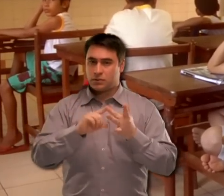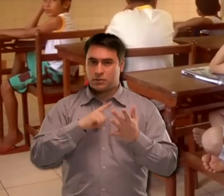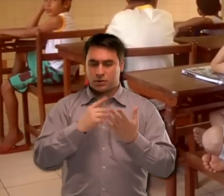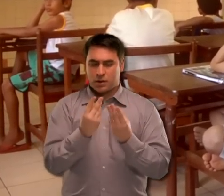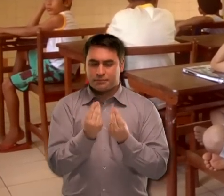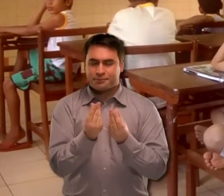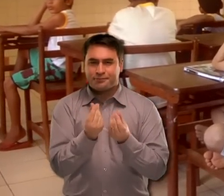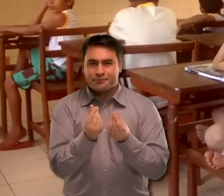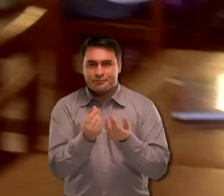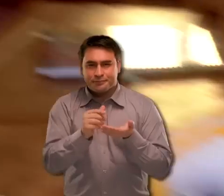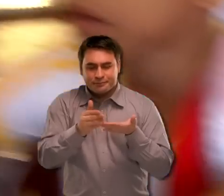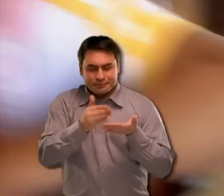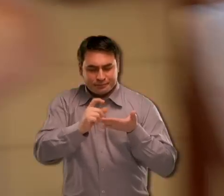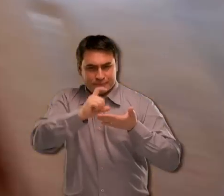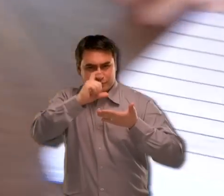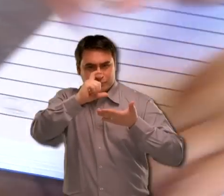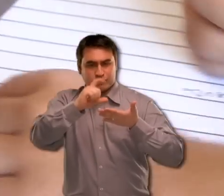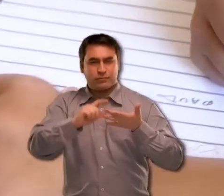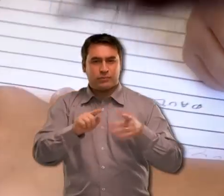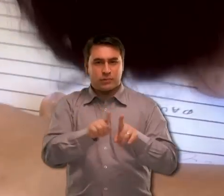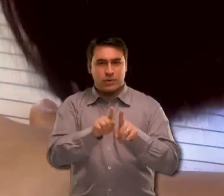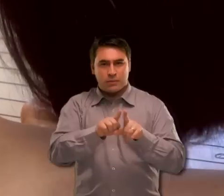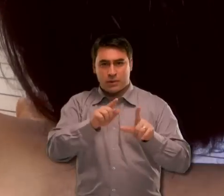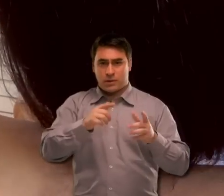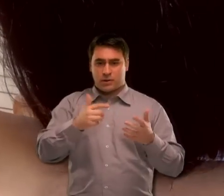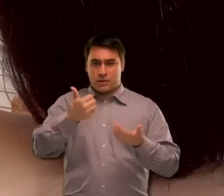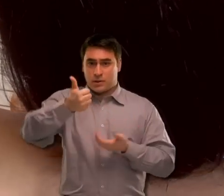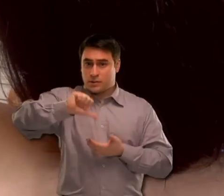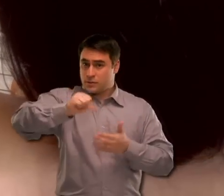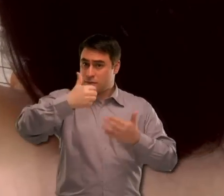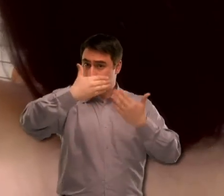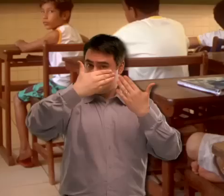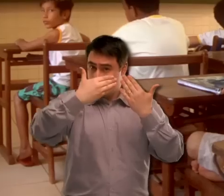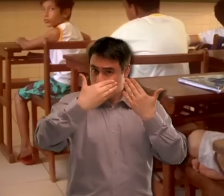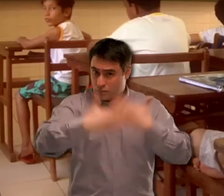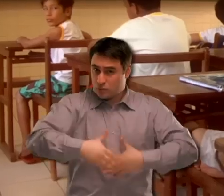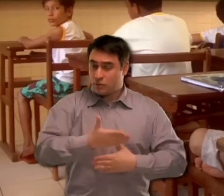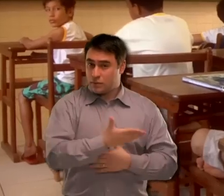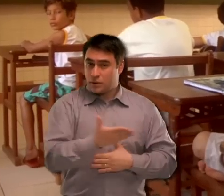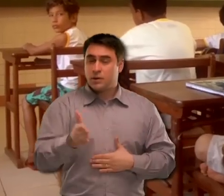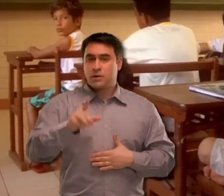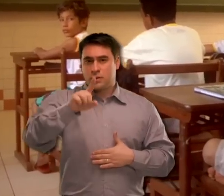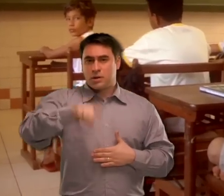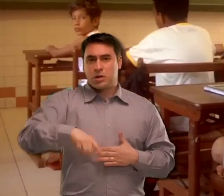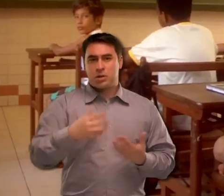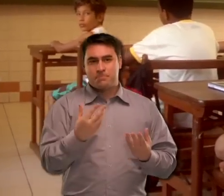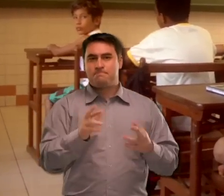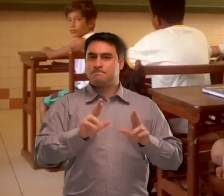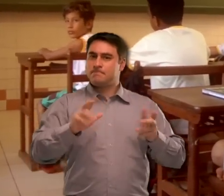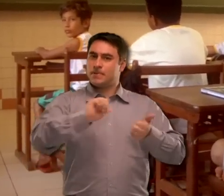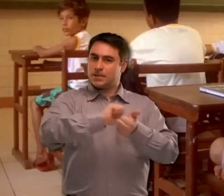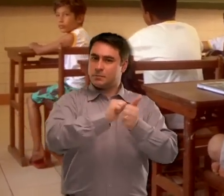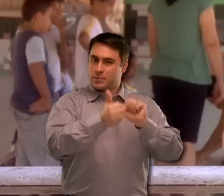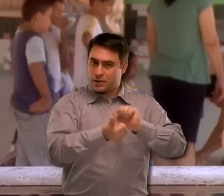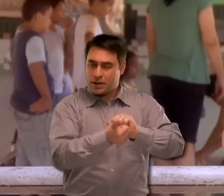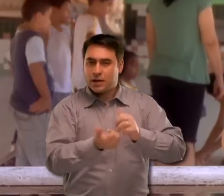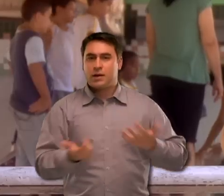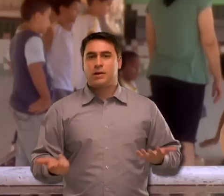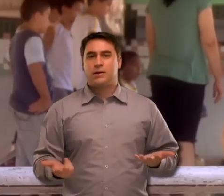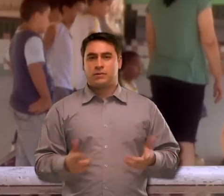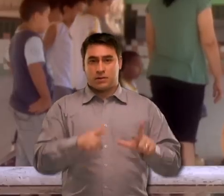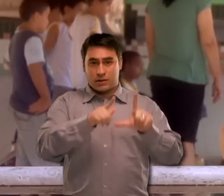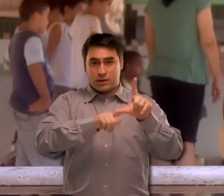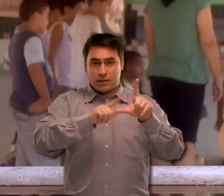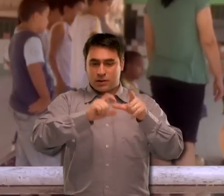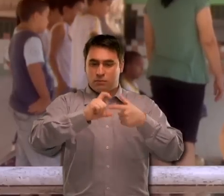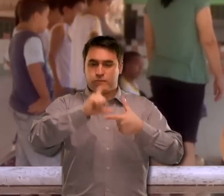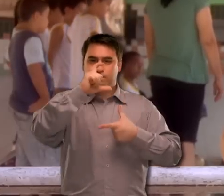there are more easily readable guidelines, the assessments that are made they are adapted,